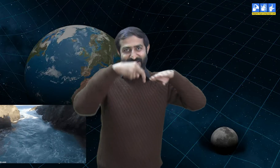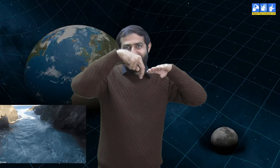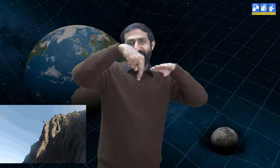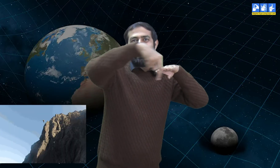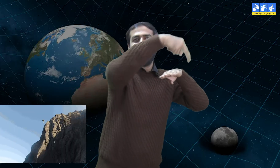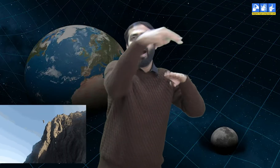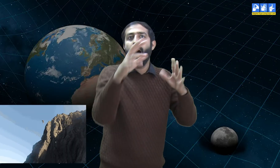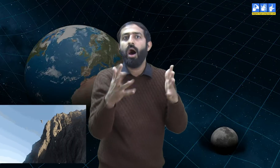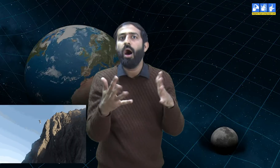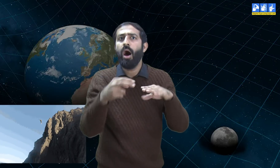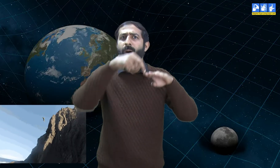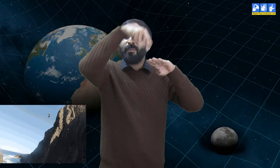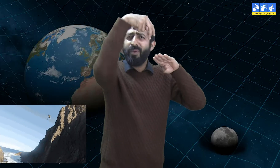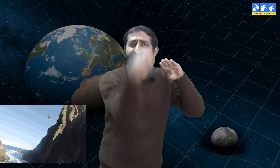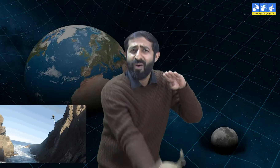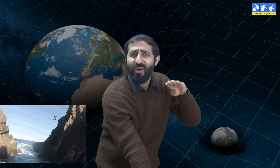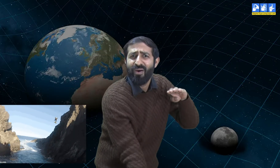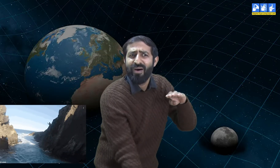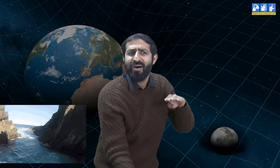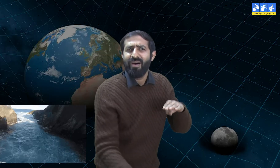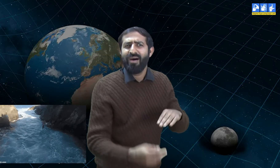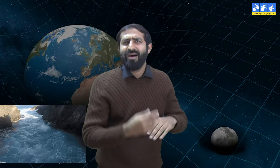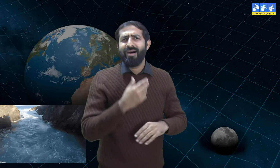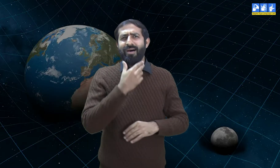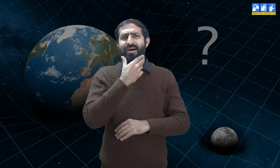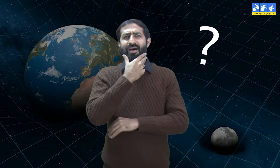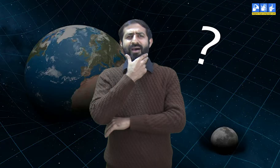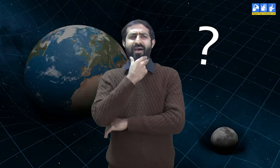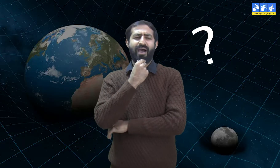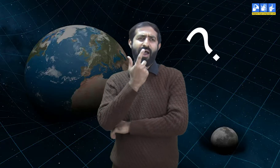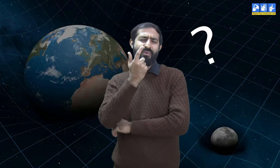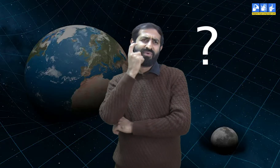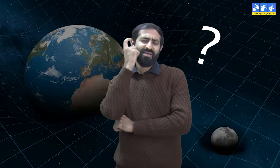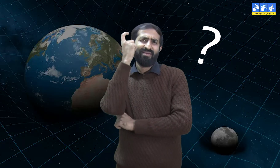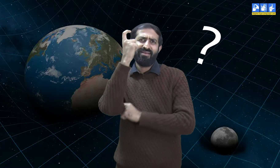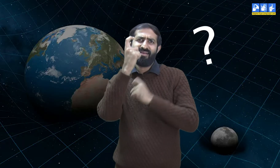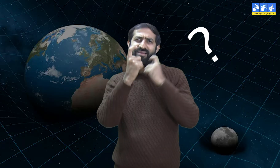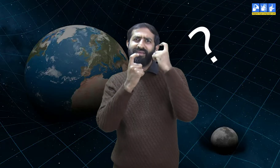Why is it that his efforts fail?